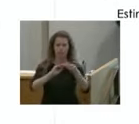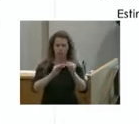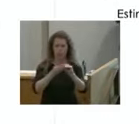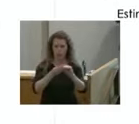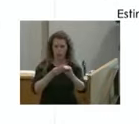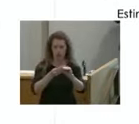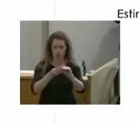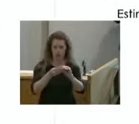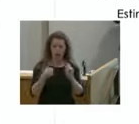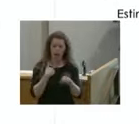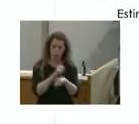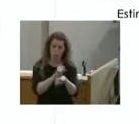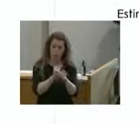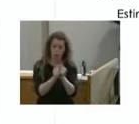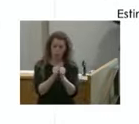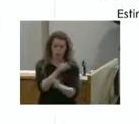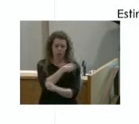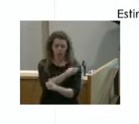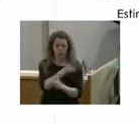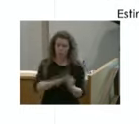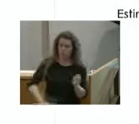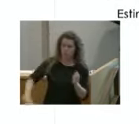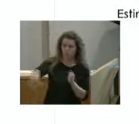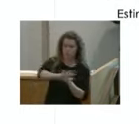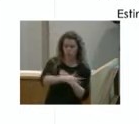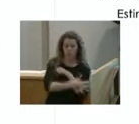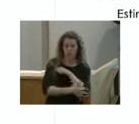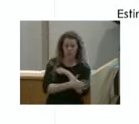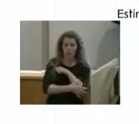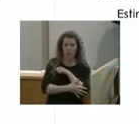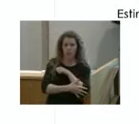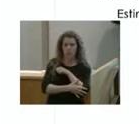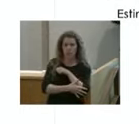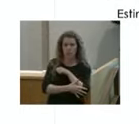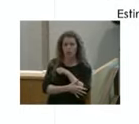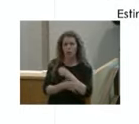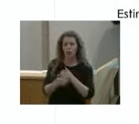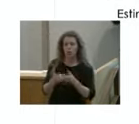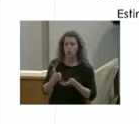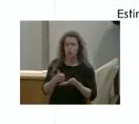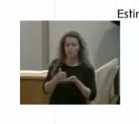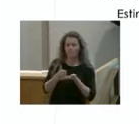county to really expand their own internal plans. To, and to try to support